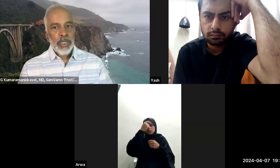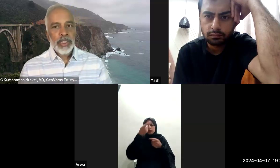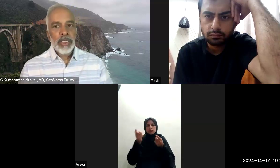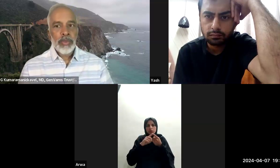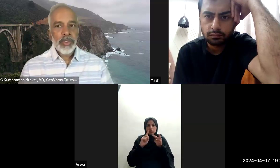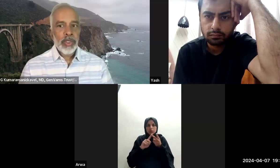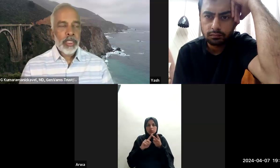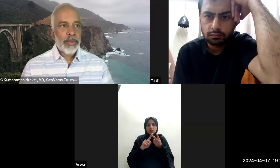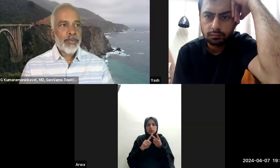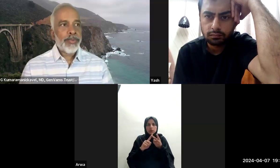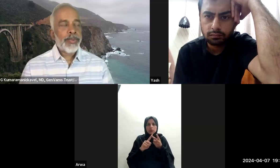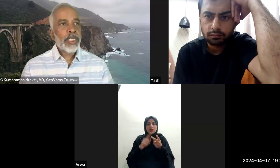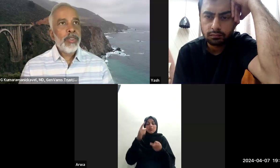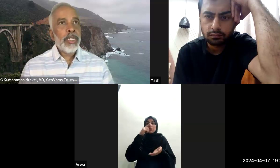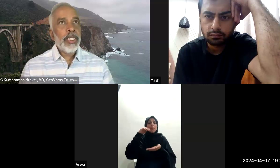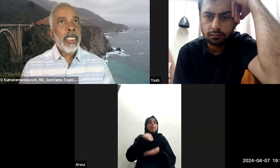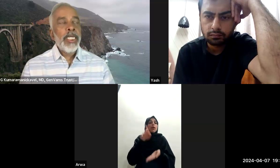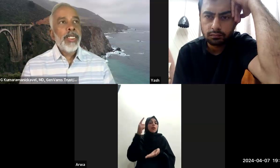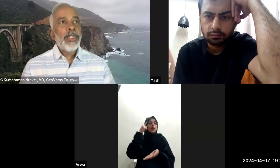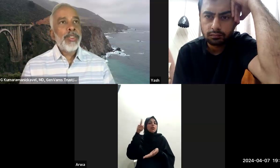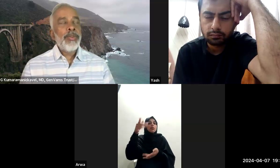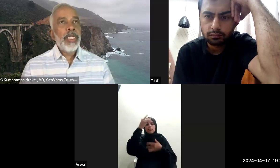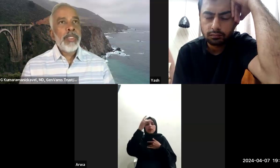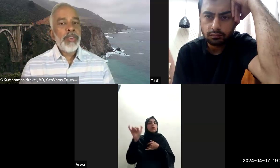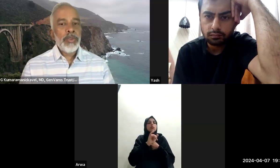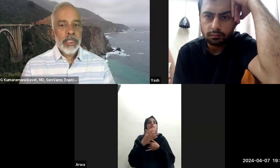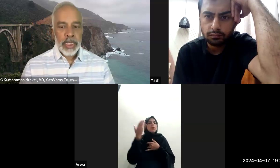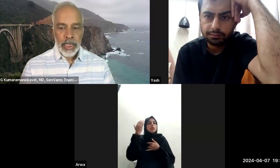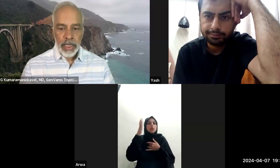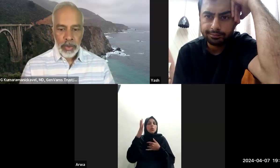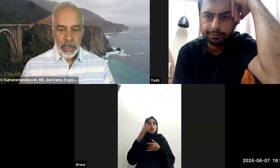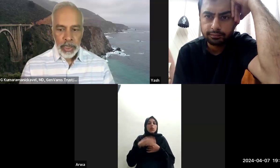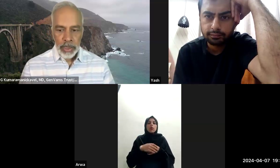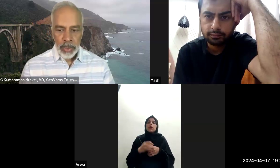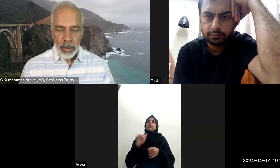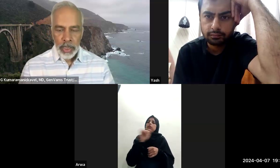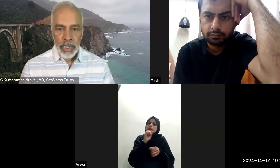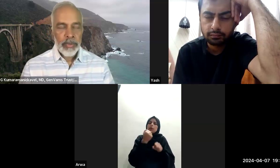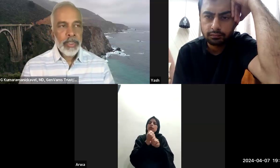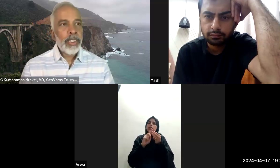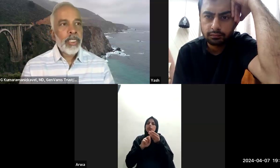more concerned about his daughter. okay so when we do this genetic counseling, it is not only that we